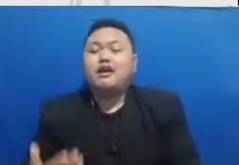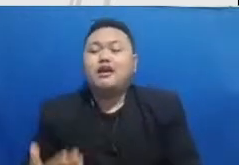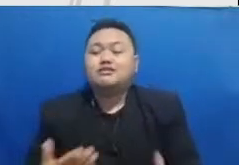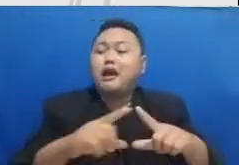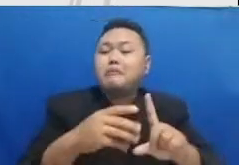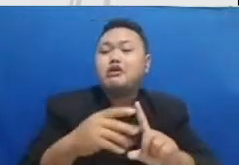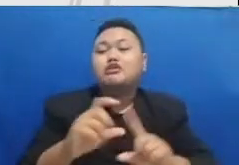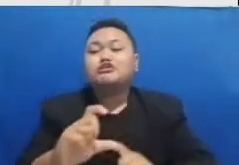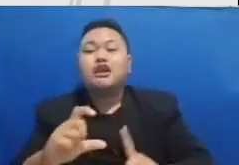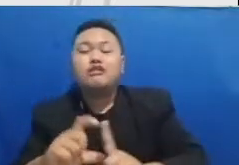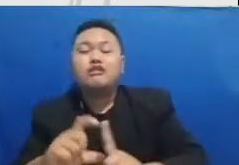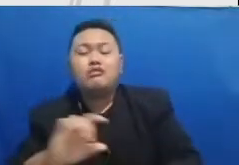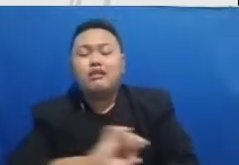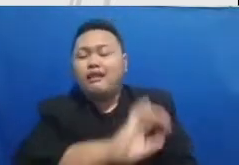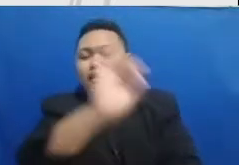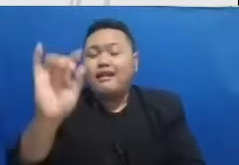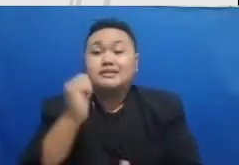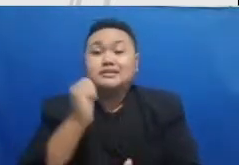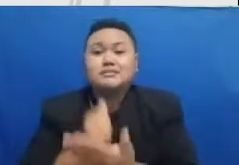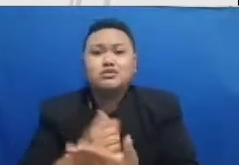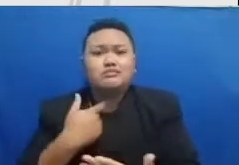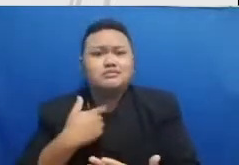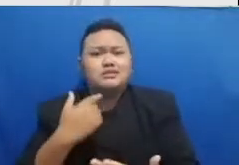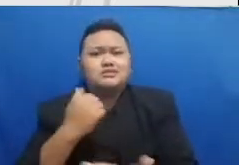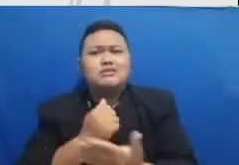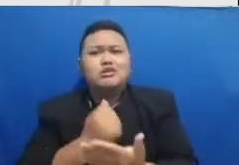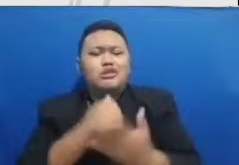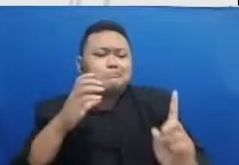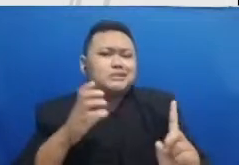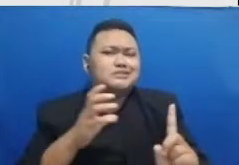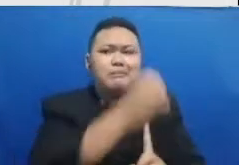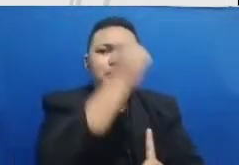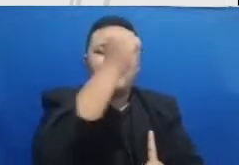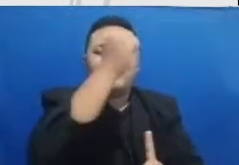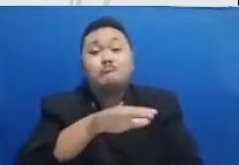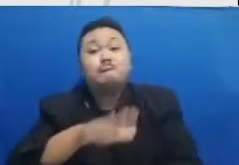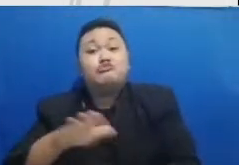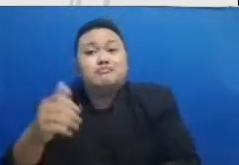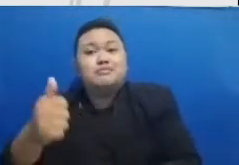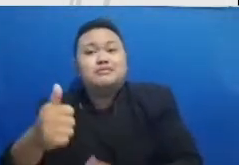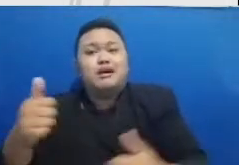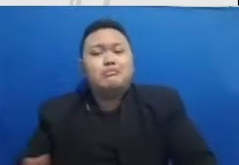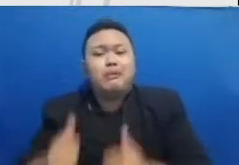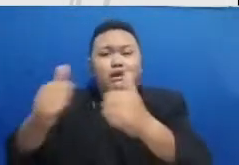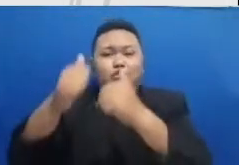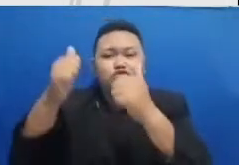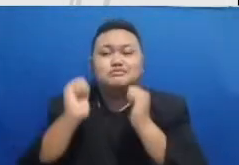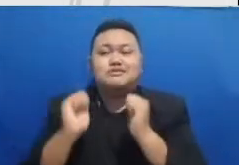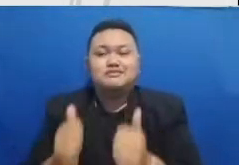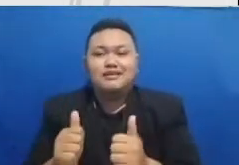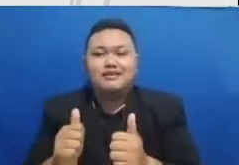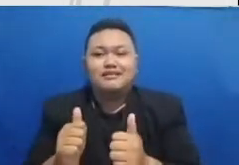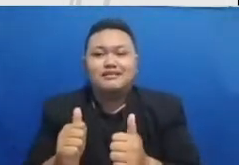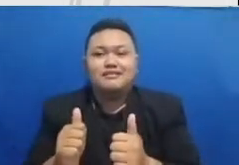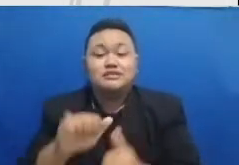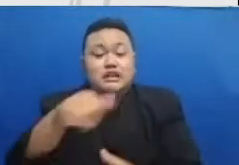we can be higher, it can be better, it can be of higher quality, it can be more accurate. Now